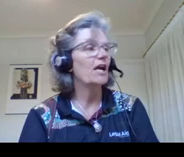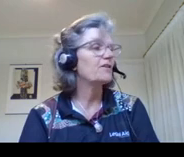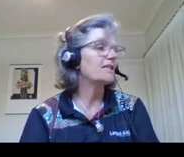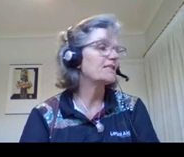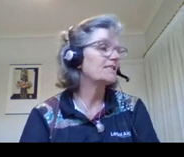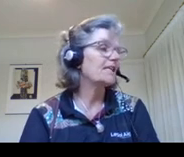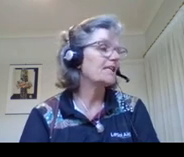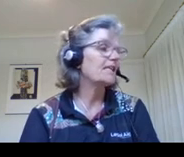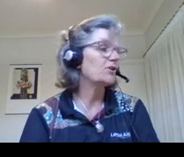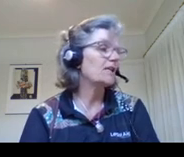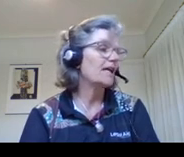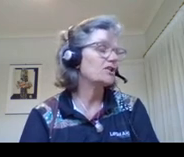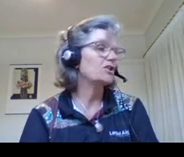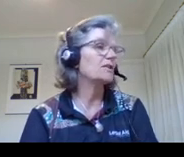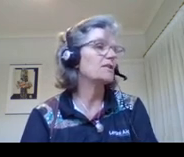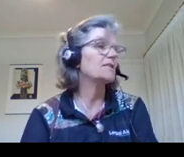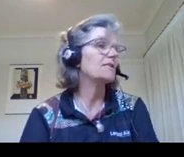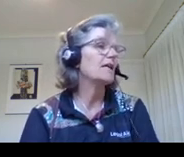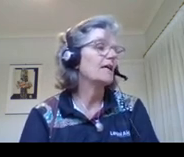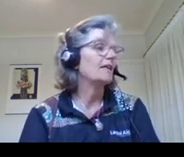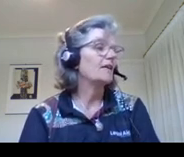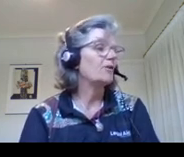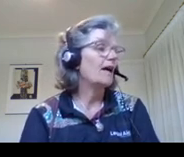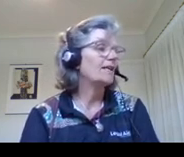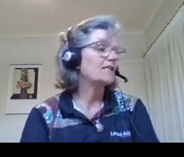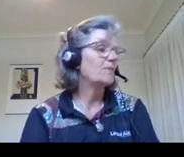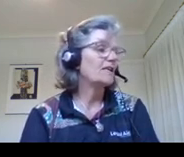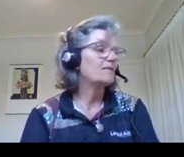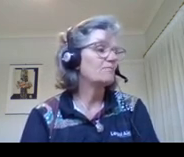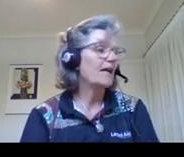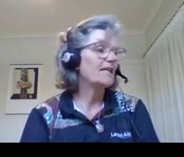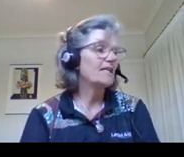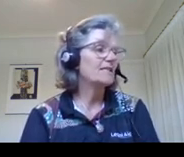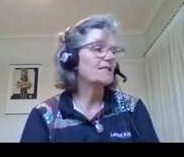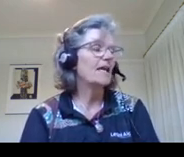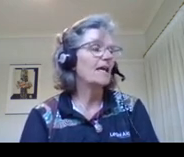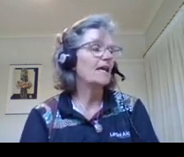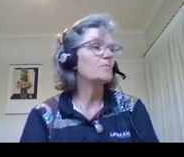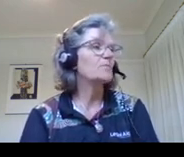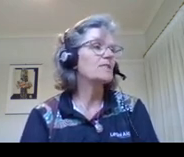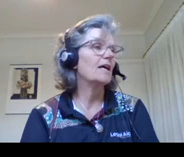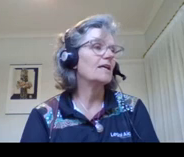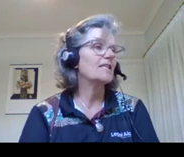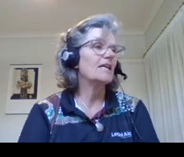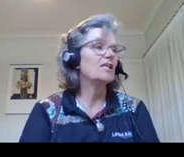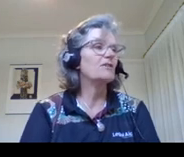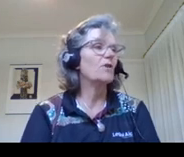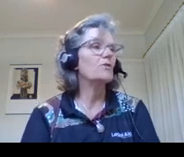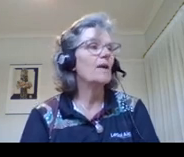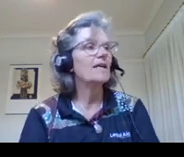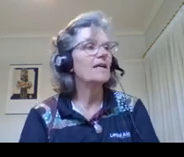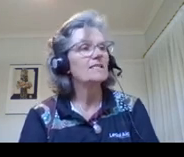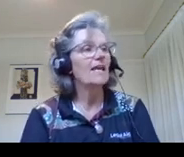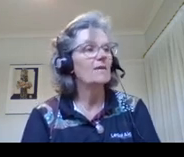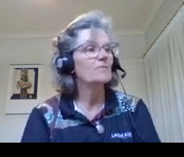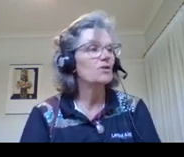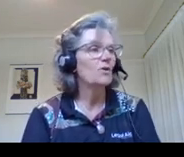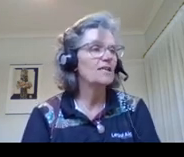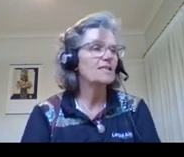charities seeking donations there are unexpected money scams dating and romance scams threats